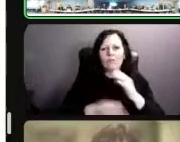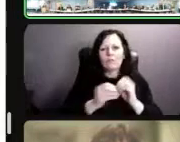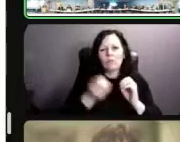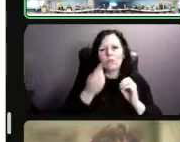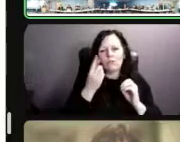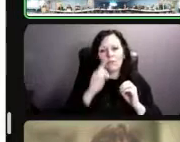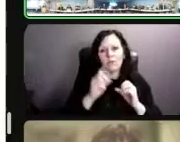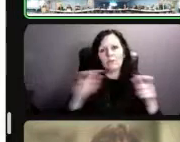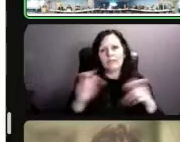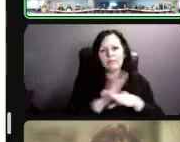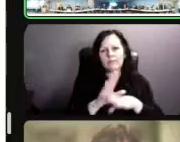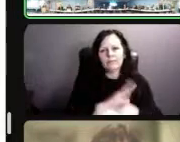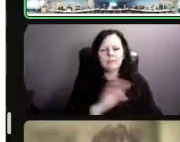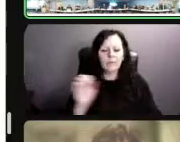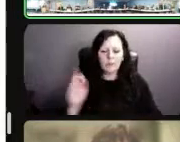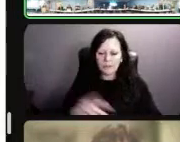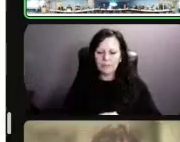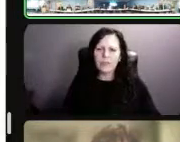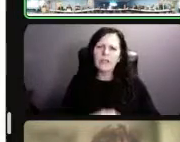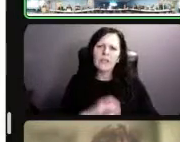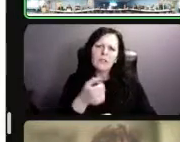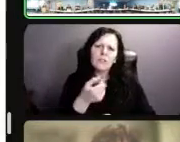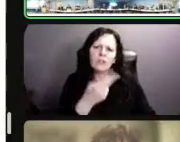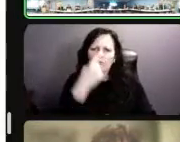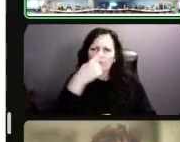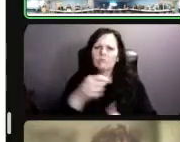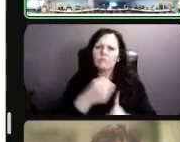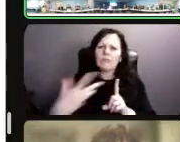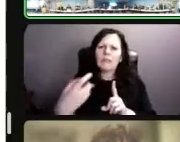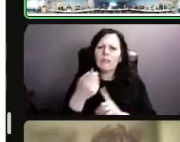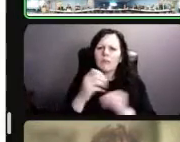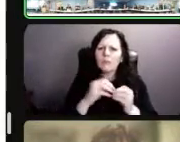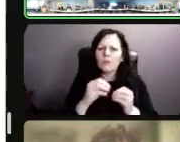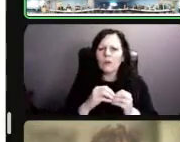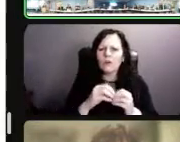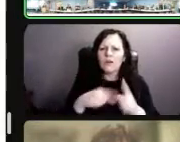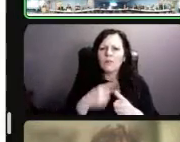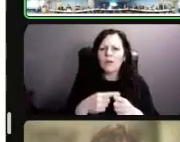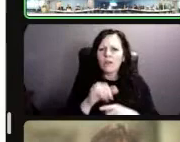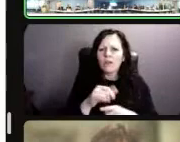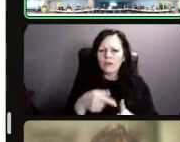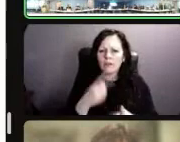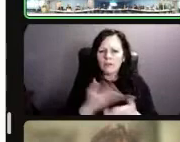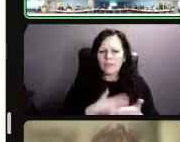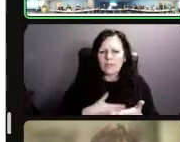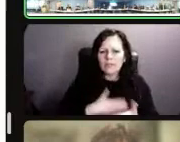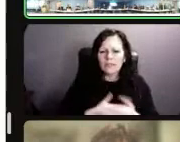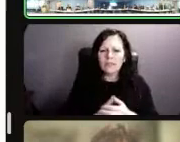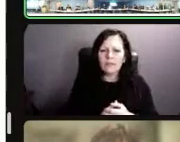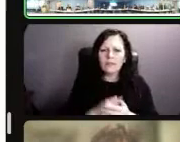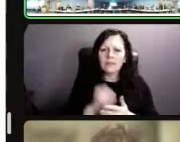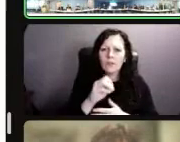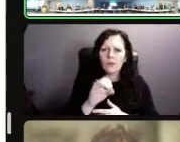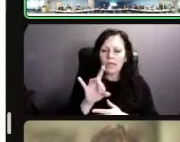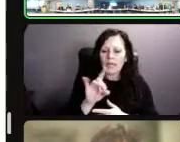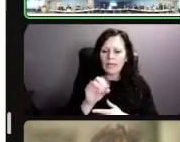RIGHT NOW OUR SYSTEM LIMITATION OR RESTRICTING THAT BY THE ACCOUNT.